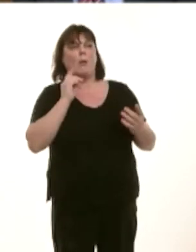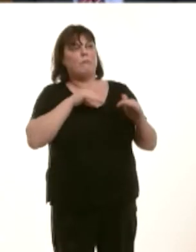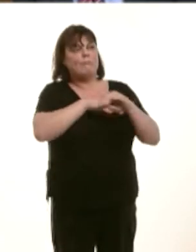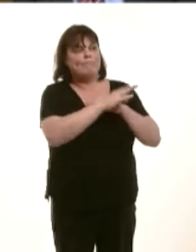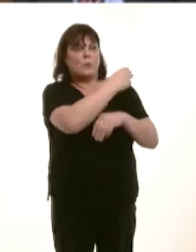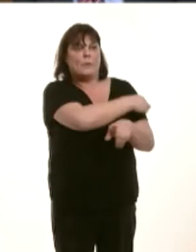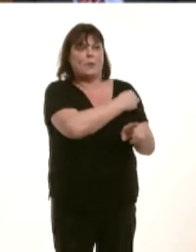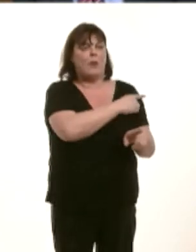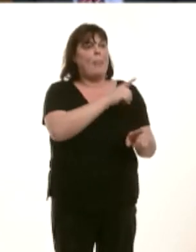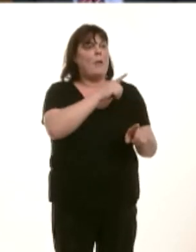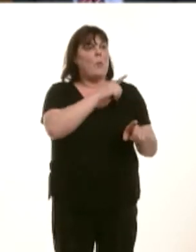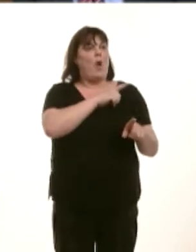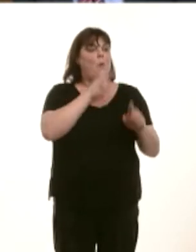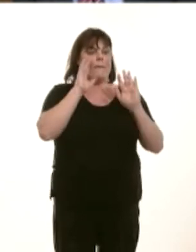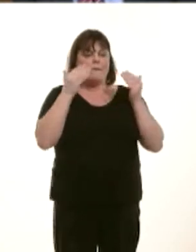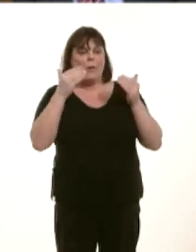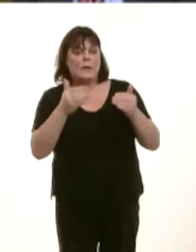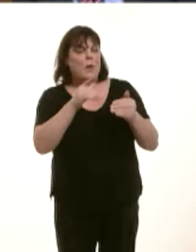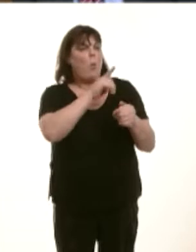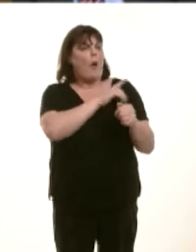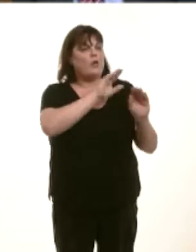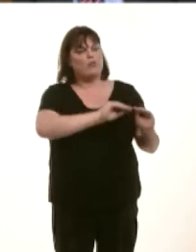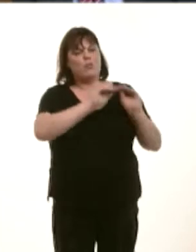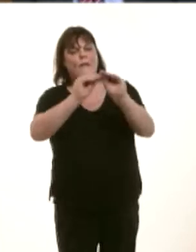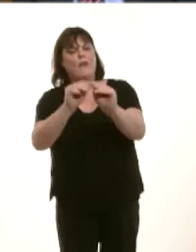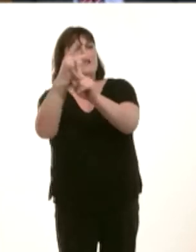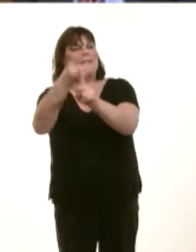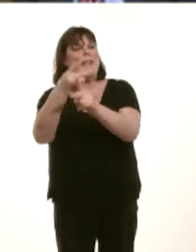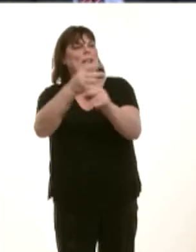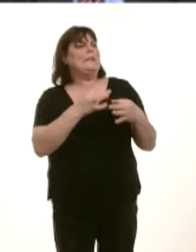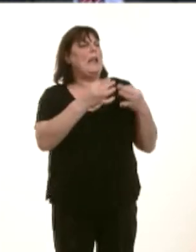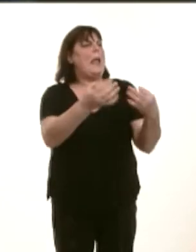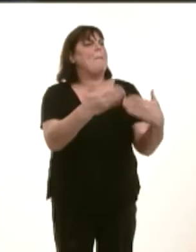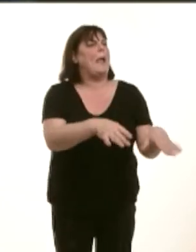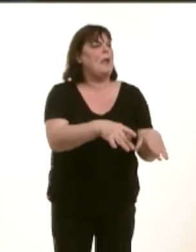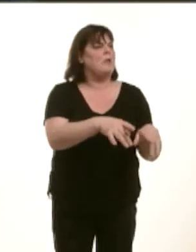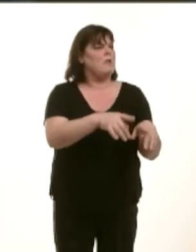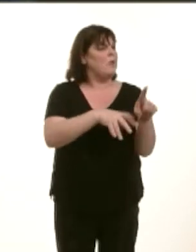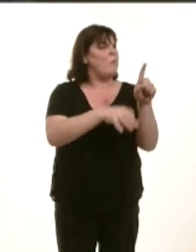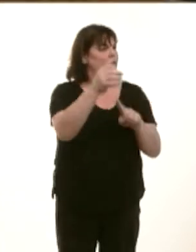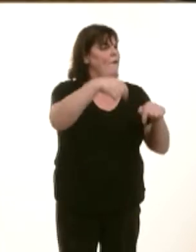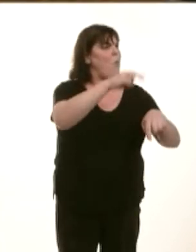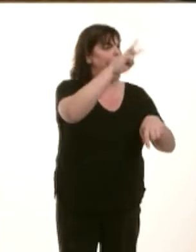delayed transfers of care, which are going in the right direction in Walesótheyíre going in the opposite direction in England. Y Llywydd / The Presiding Officer: We now